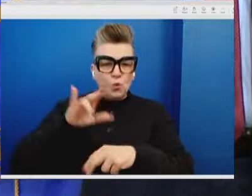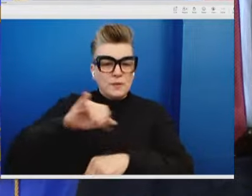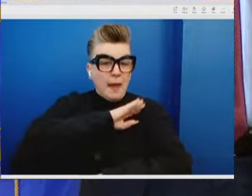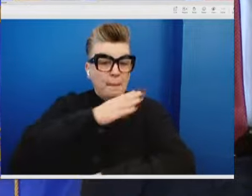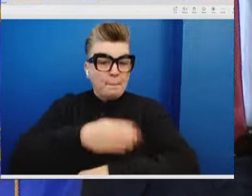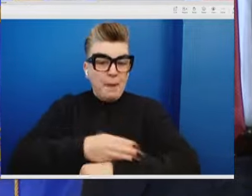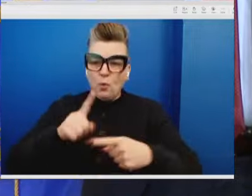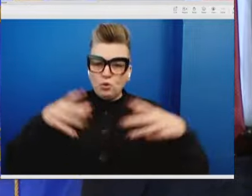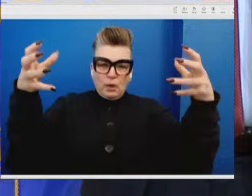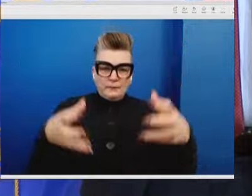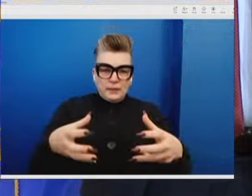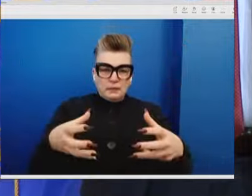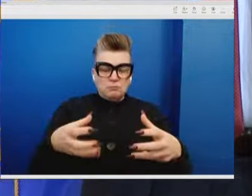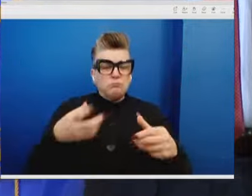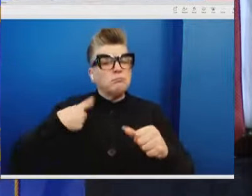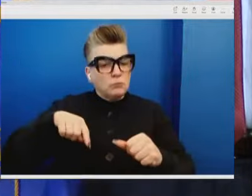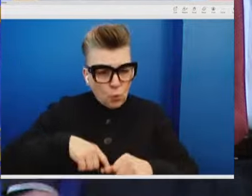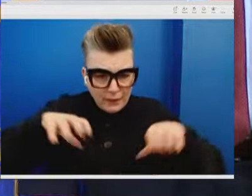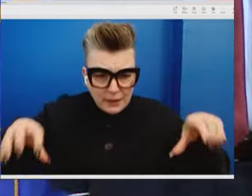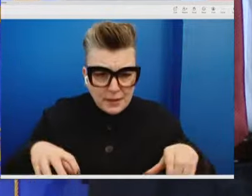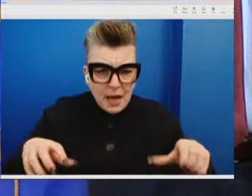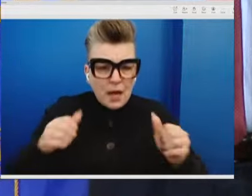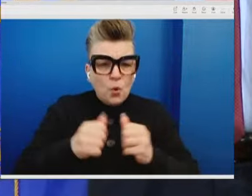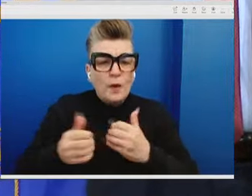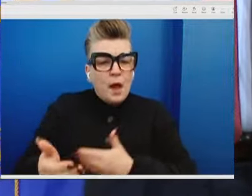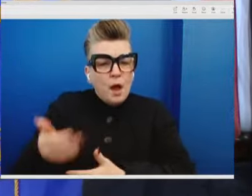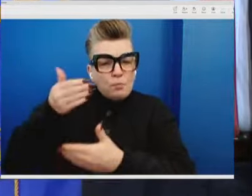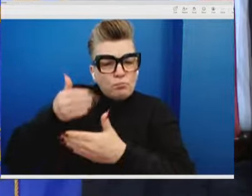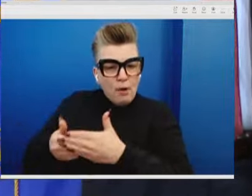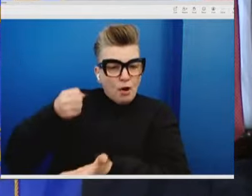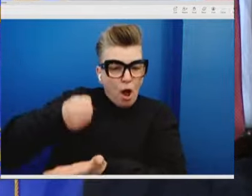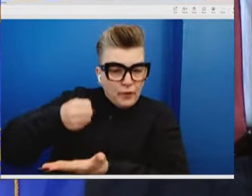with prior authorization. That's still ongoing with insurers that cover 80 percent of the